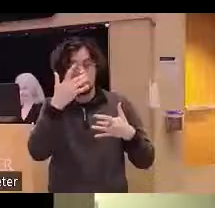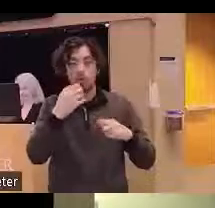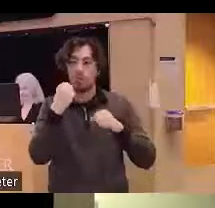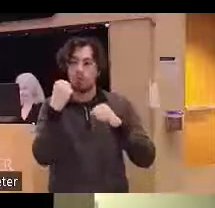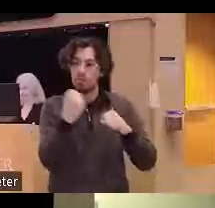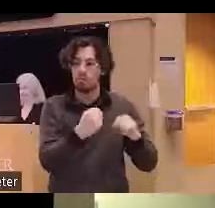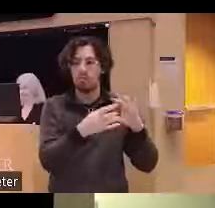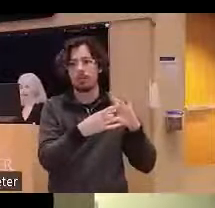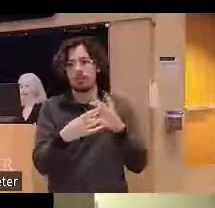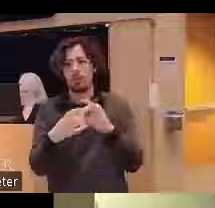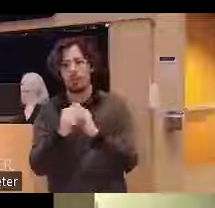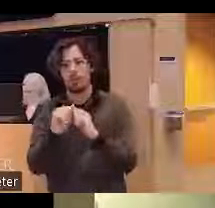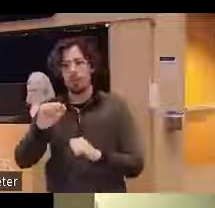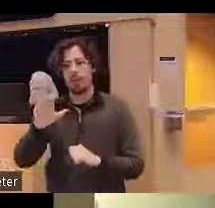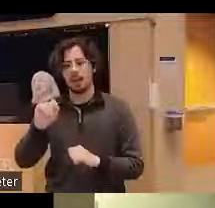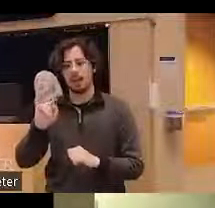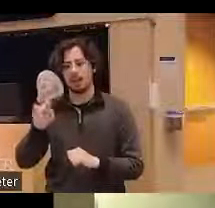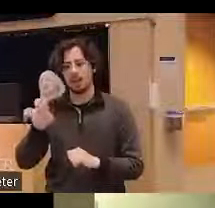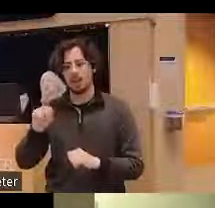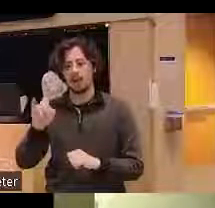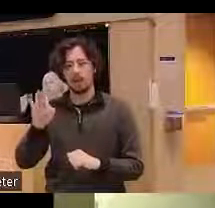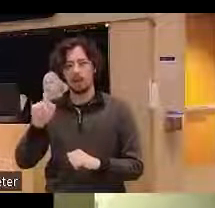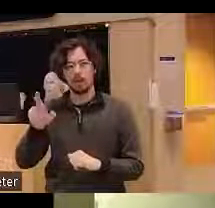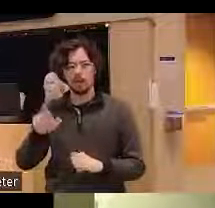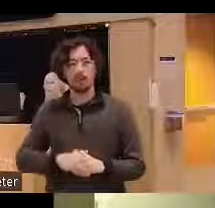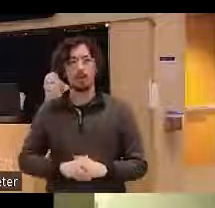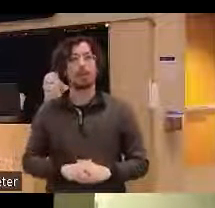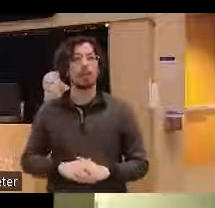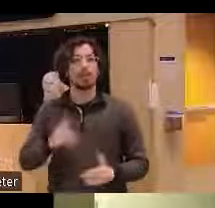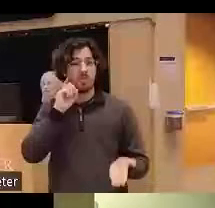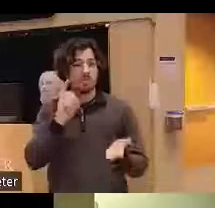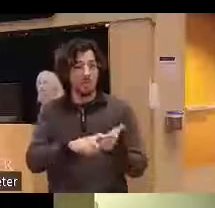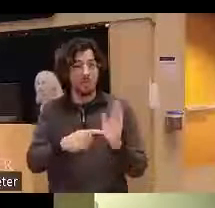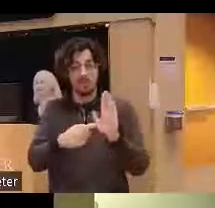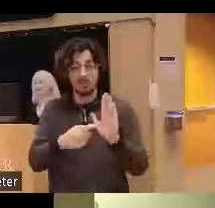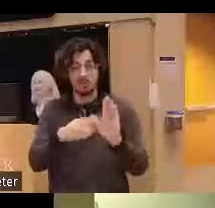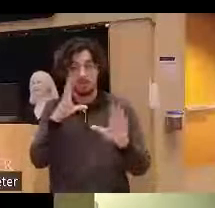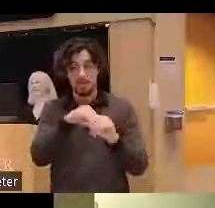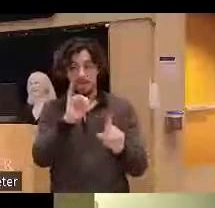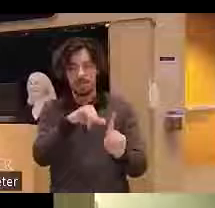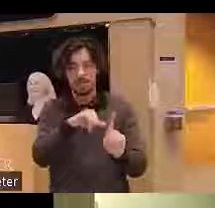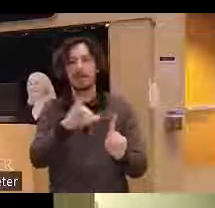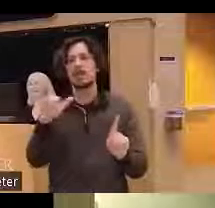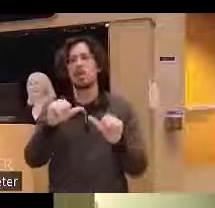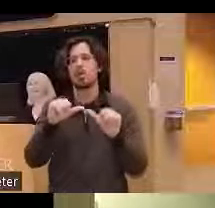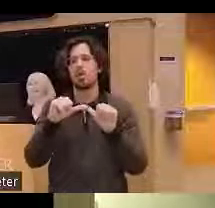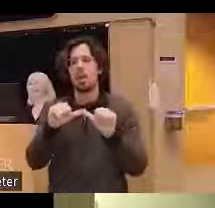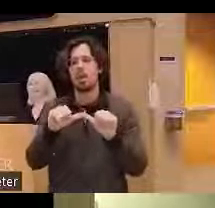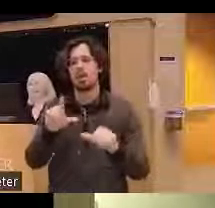this activation Factor this Factor if you look at the symptoms in it is like chronic delirium um so